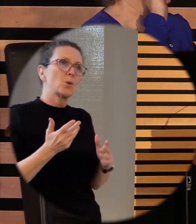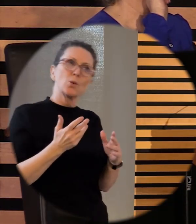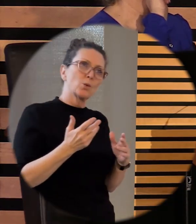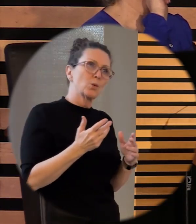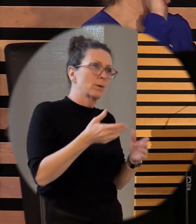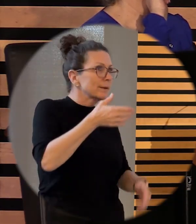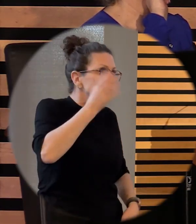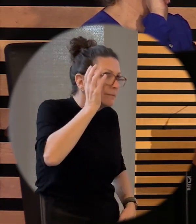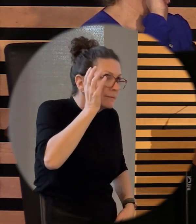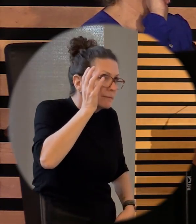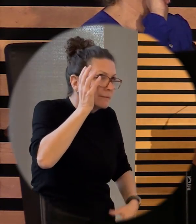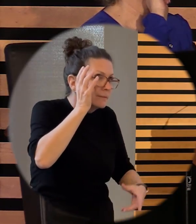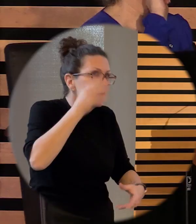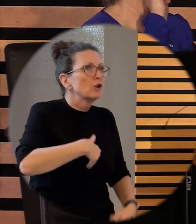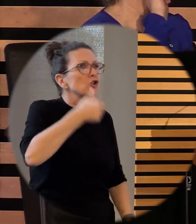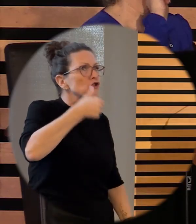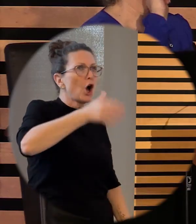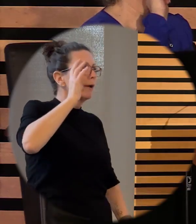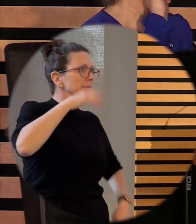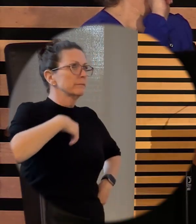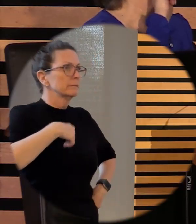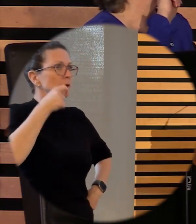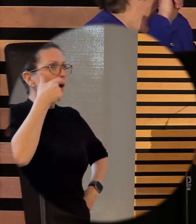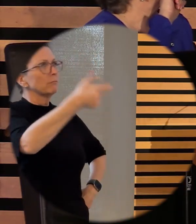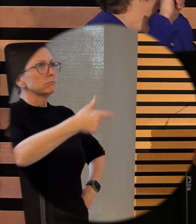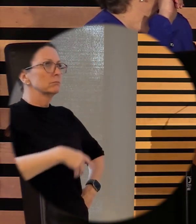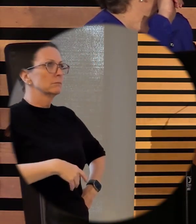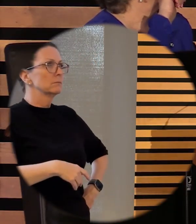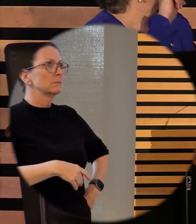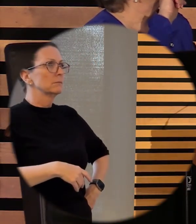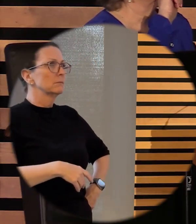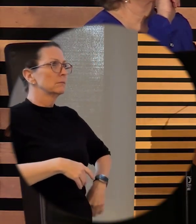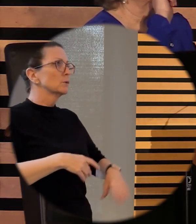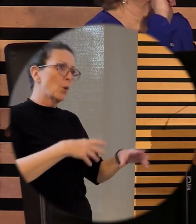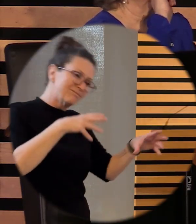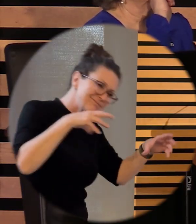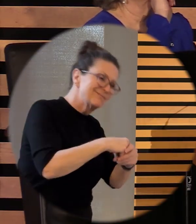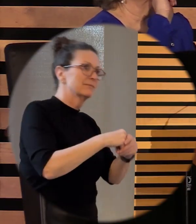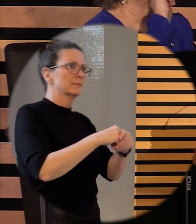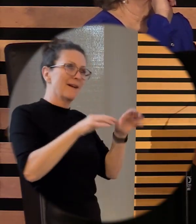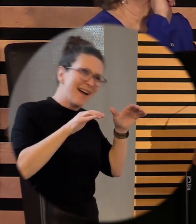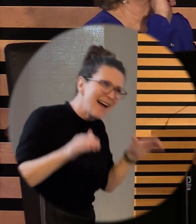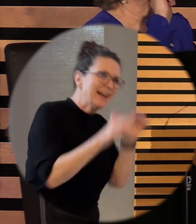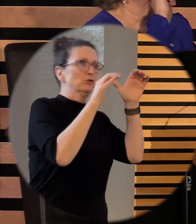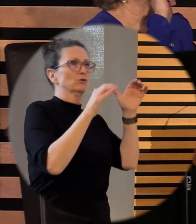is the complete act of engagement. We've heard you, so we've done our job. We've listened to what